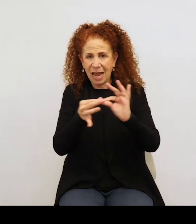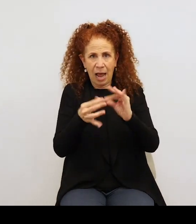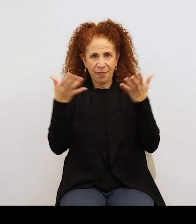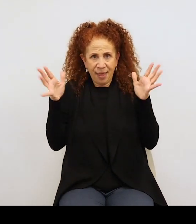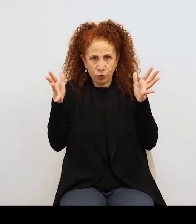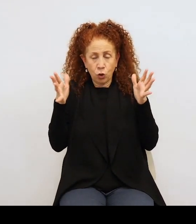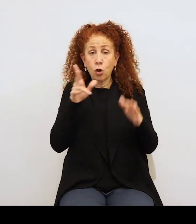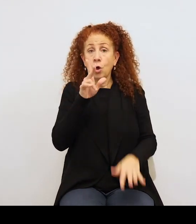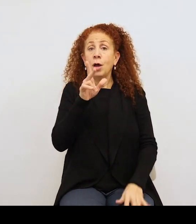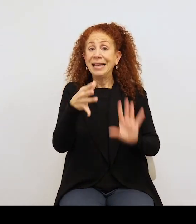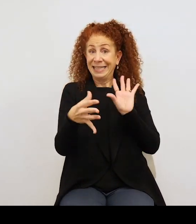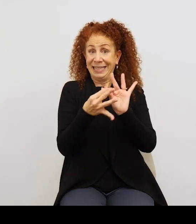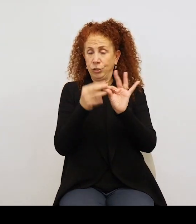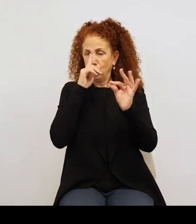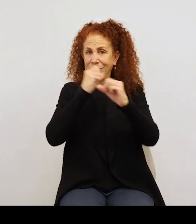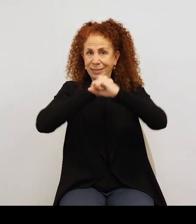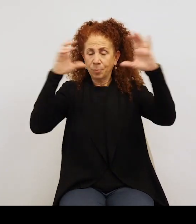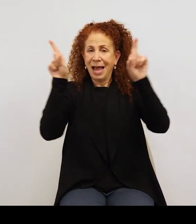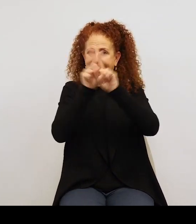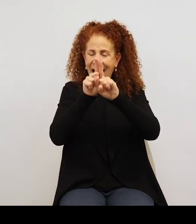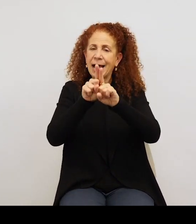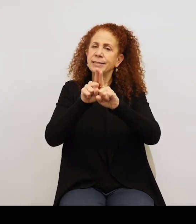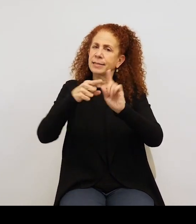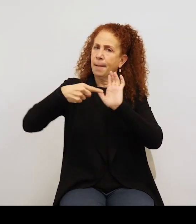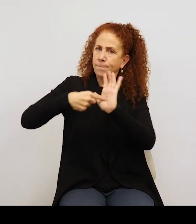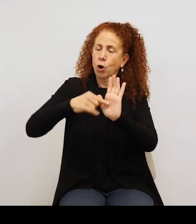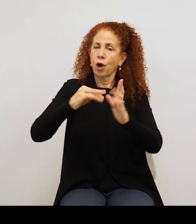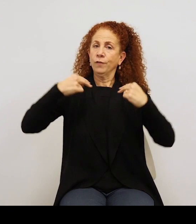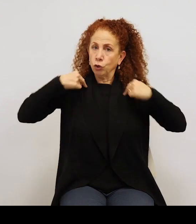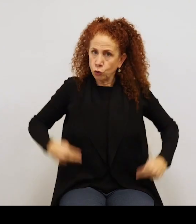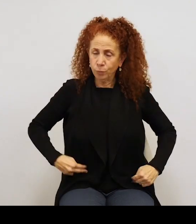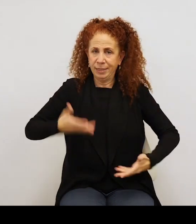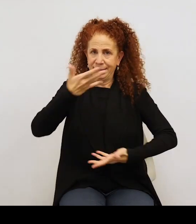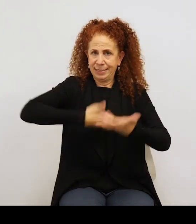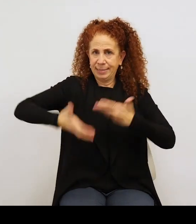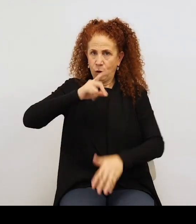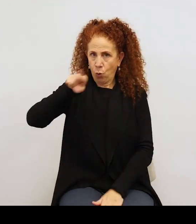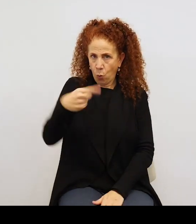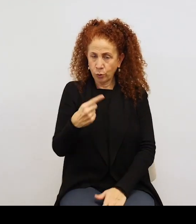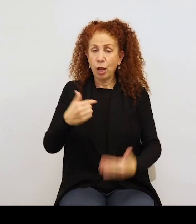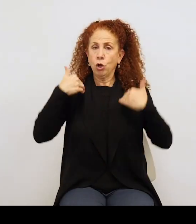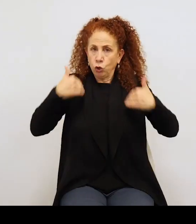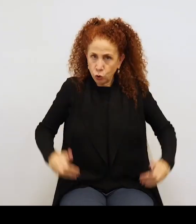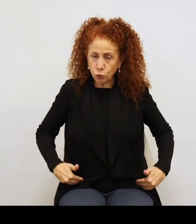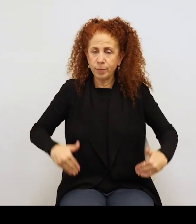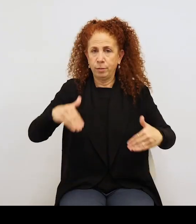Kinship was conceptualized as a distinct marker of human society and human culture.